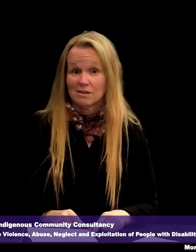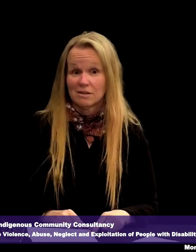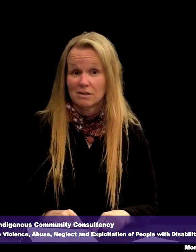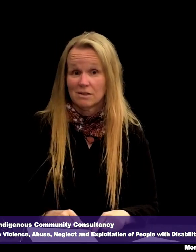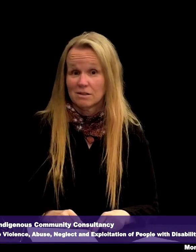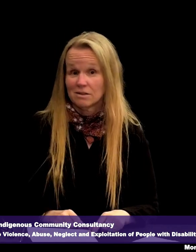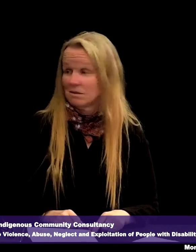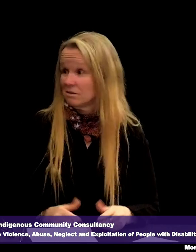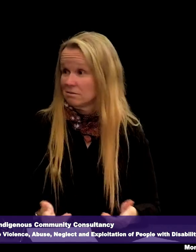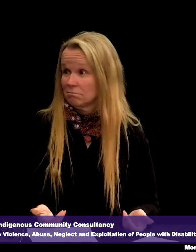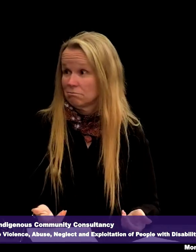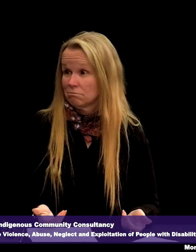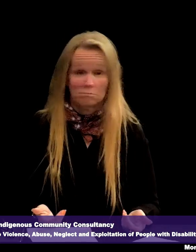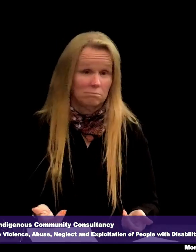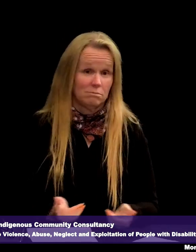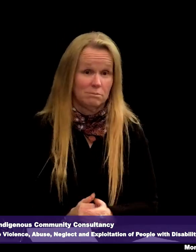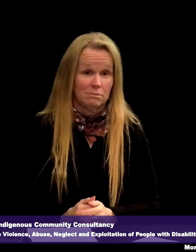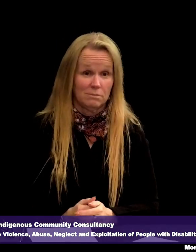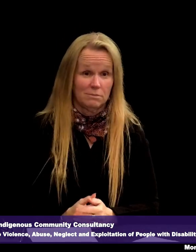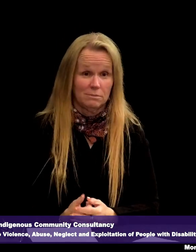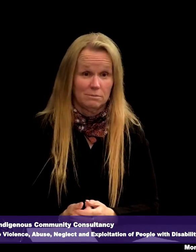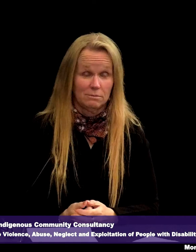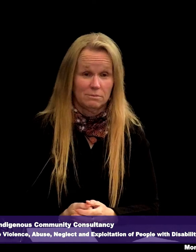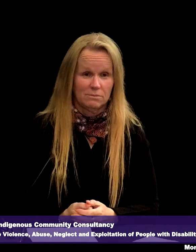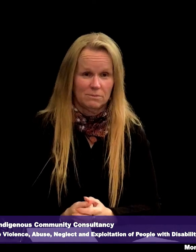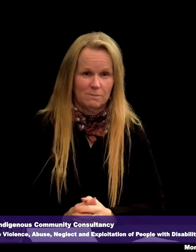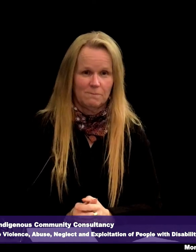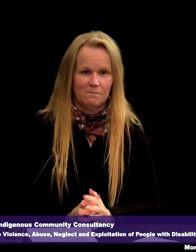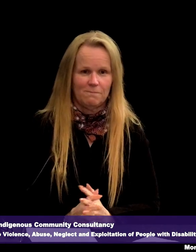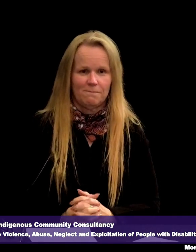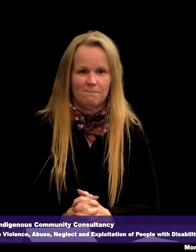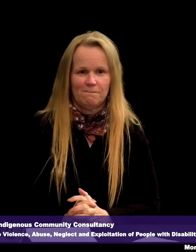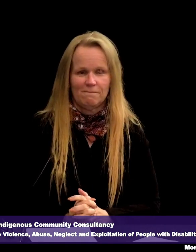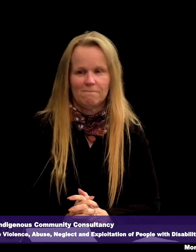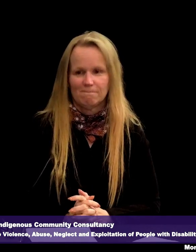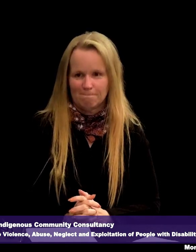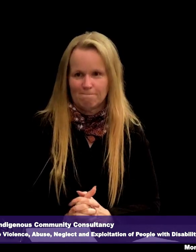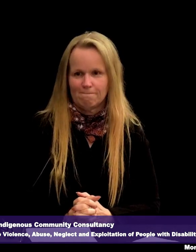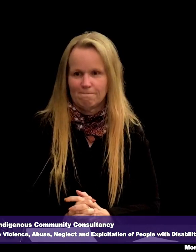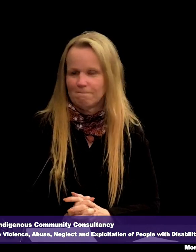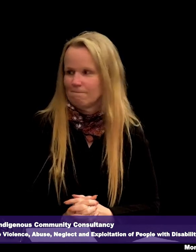right to get access to information in their preferred language? How do you get that? COMMISSIONER MASON: Thank you.